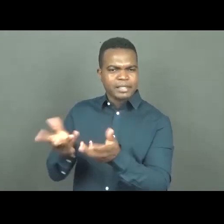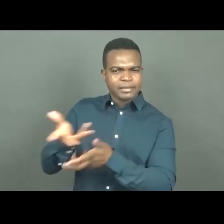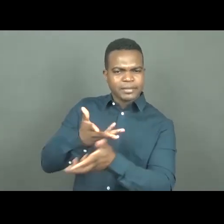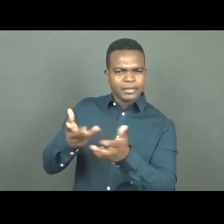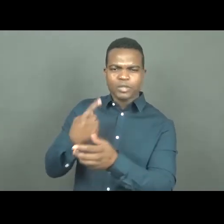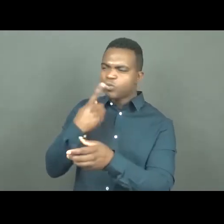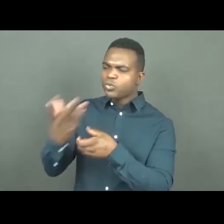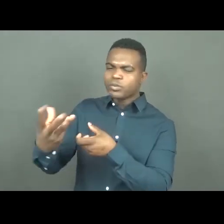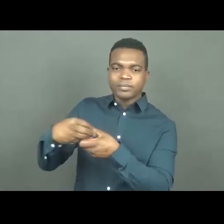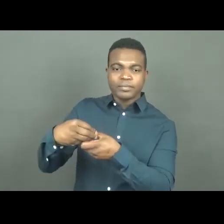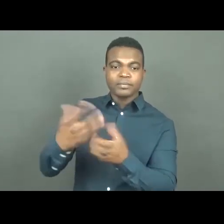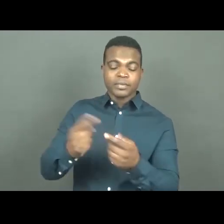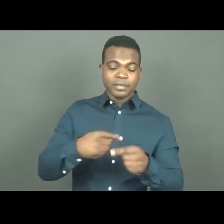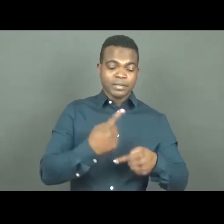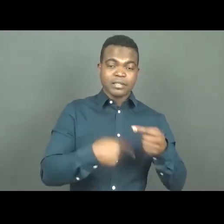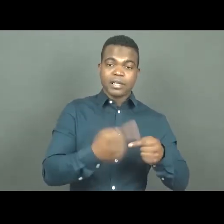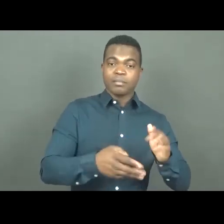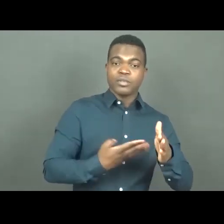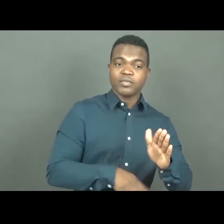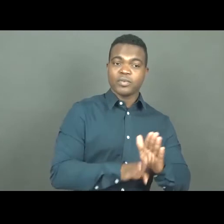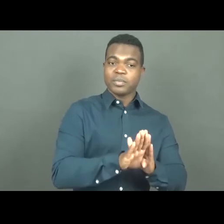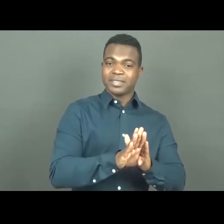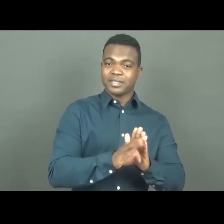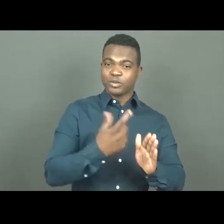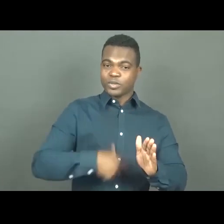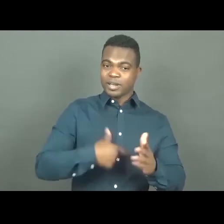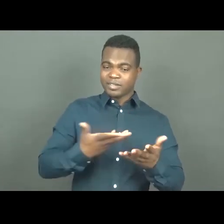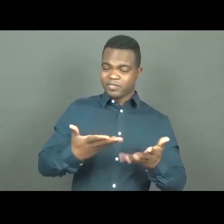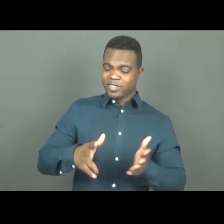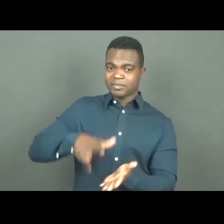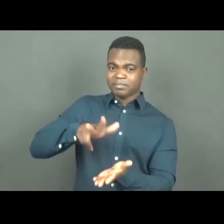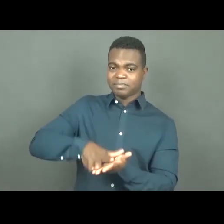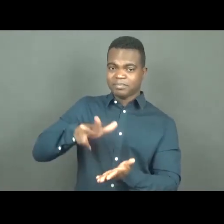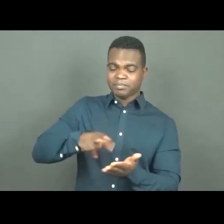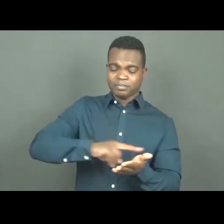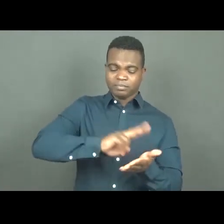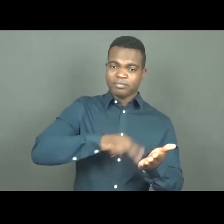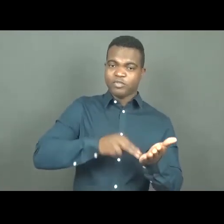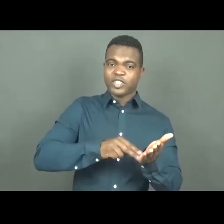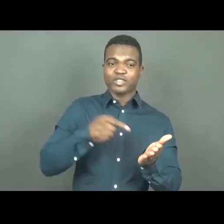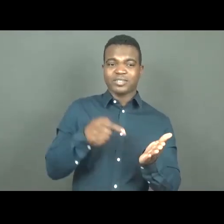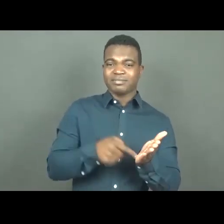in its entirety both nationally and its international cooperation.